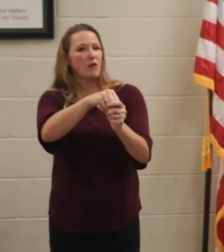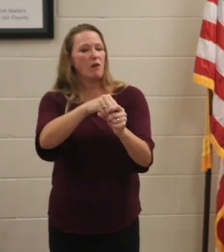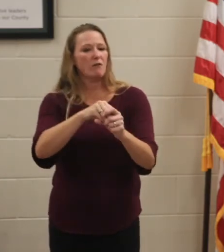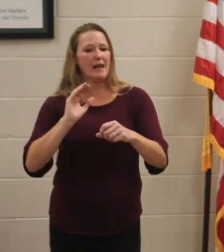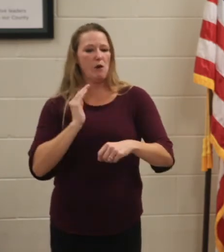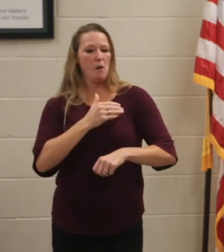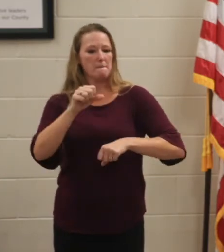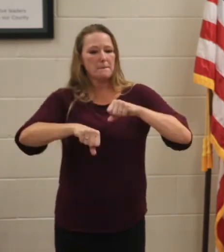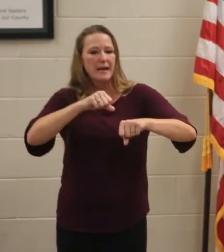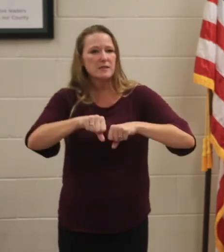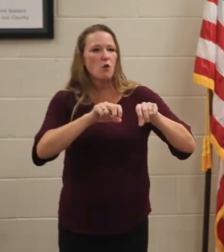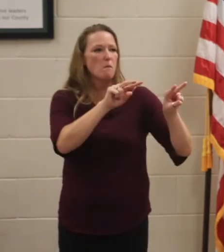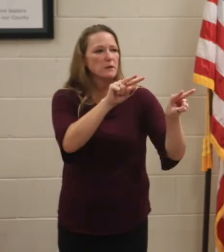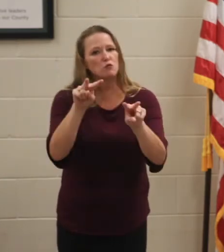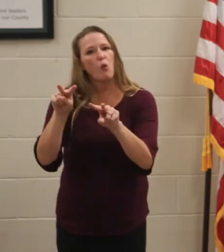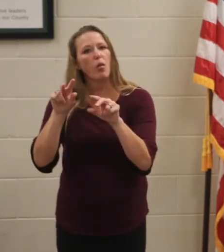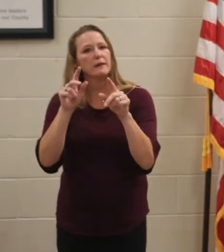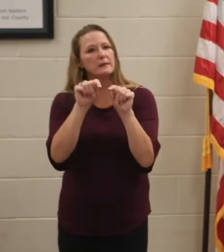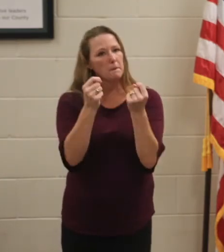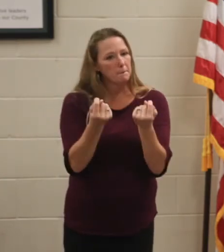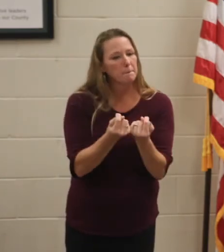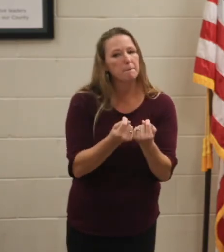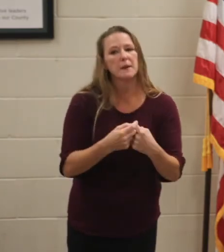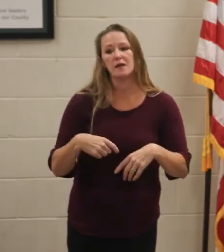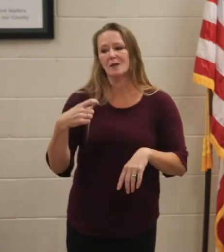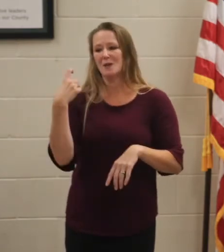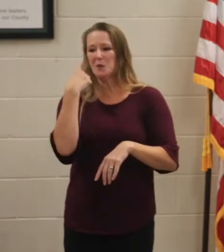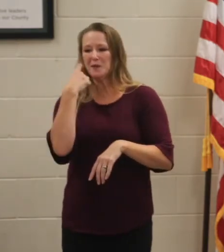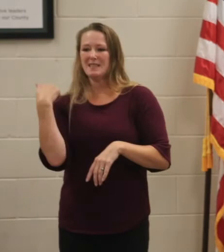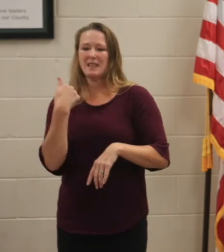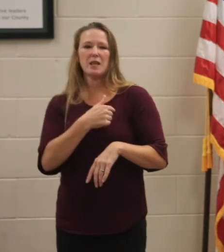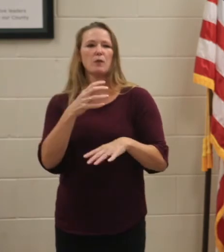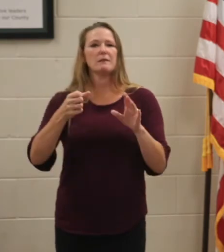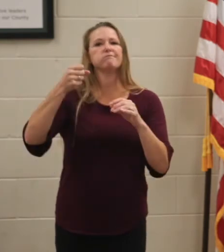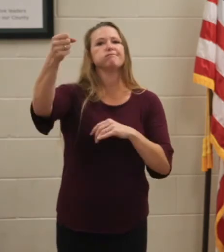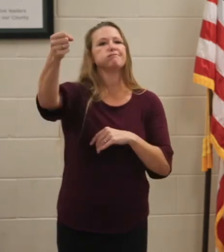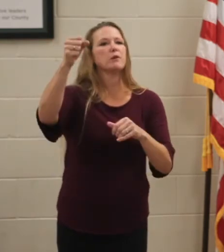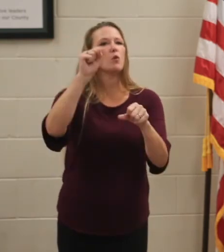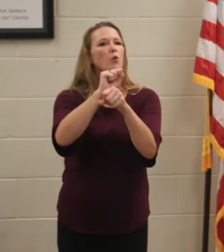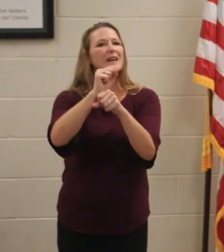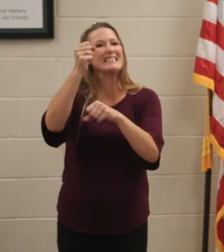He was most recently assigned to our South Station but has also worked as a court bailiff.